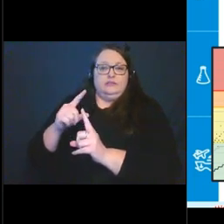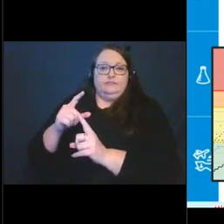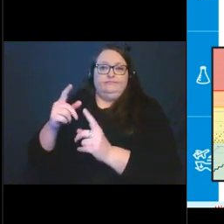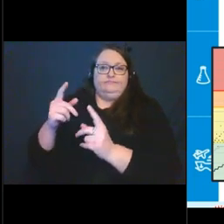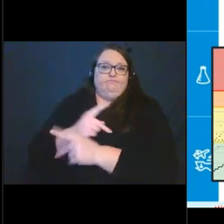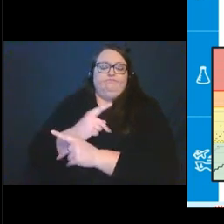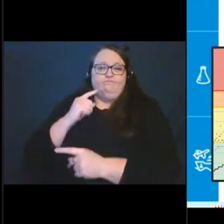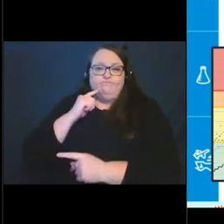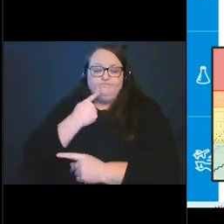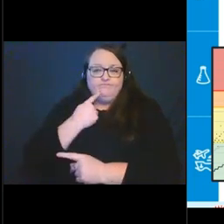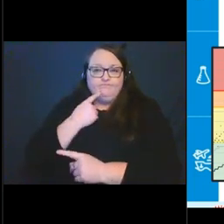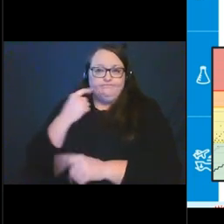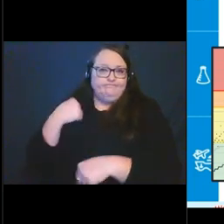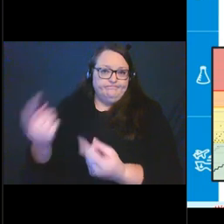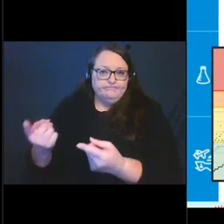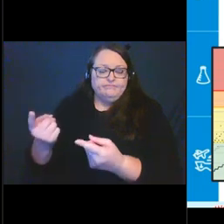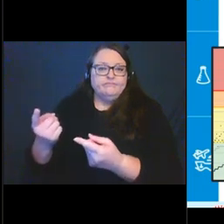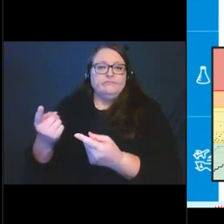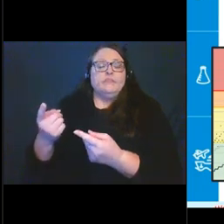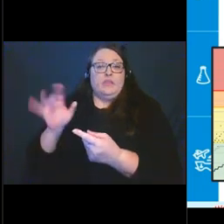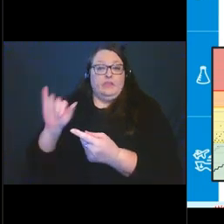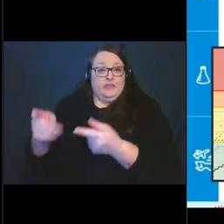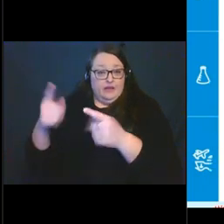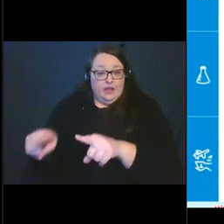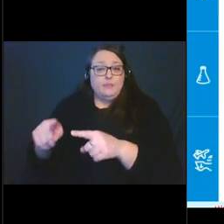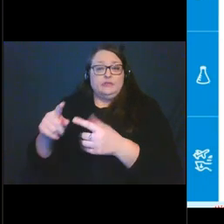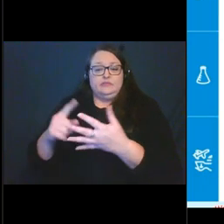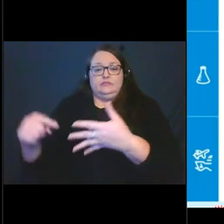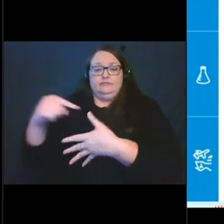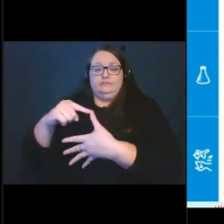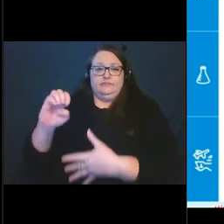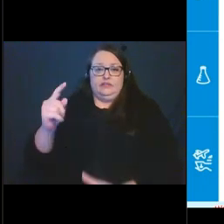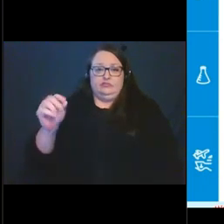the extreme category will kick in. Since HeatRisk was initially developed